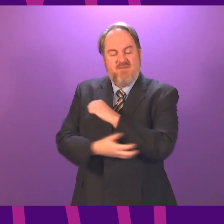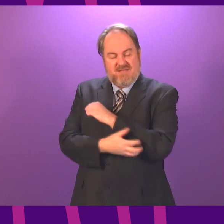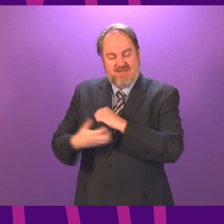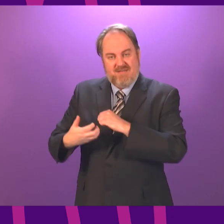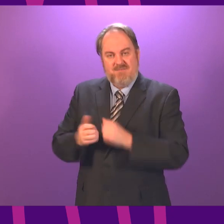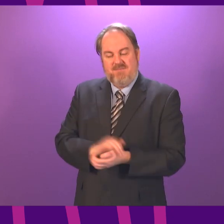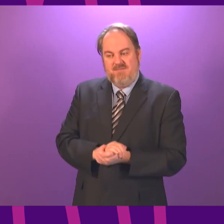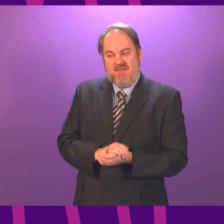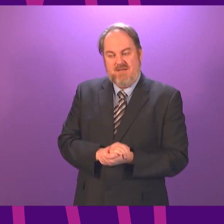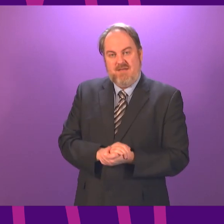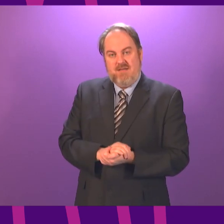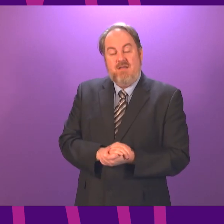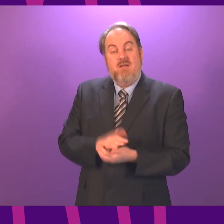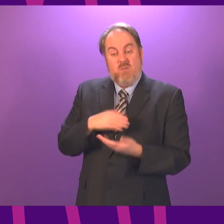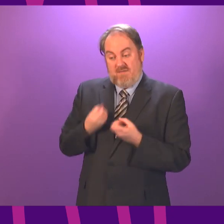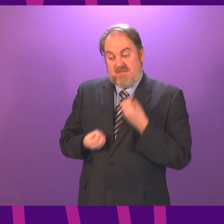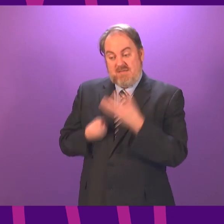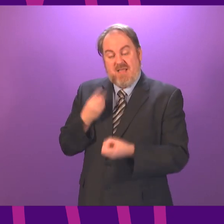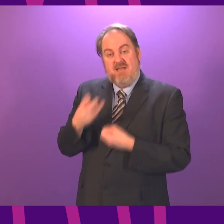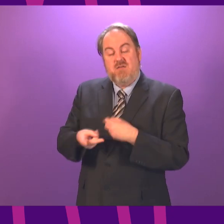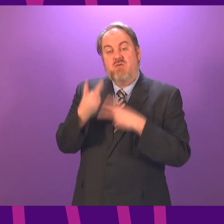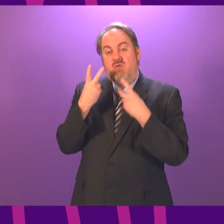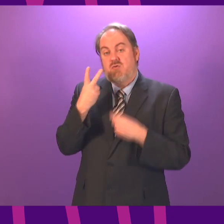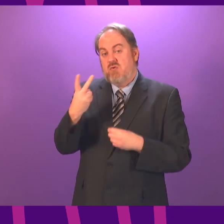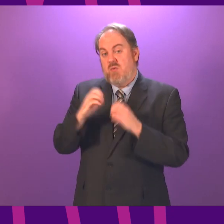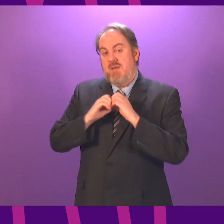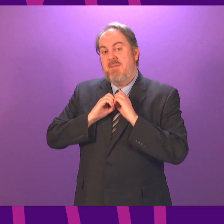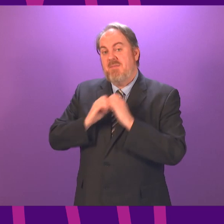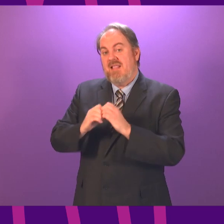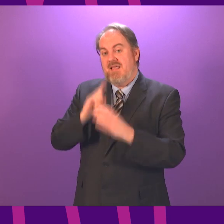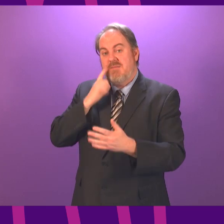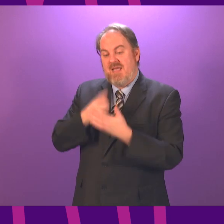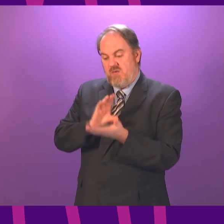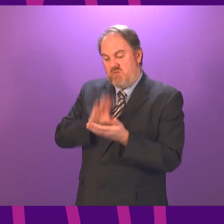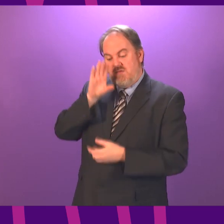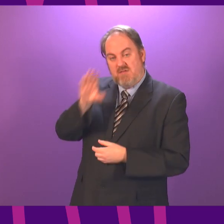Last year, we spent nearly £2 billion on supporting low-income households, with £673